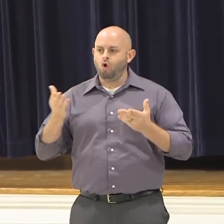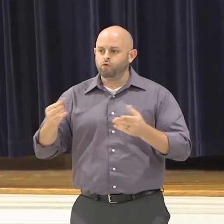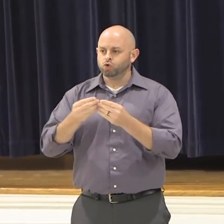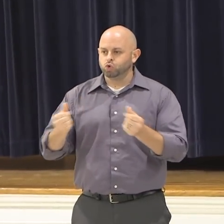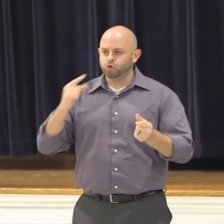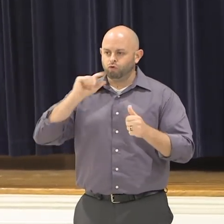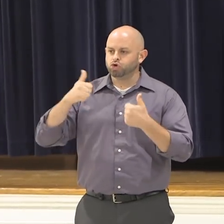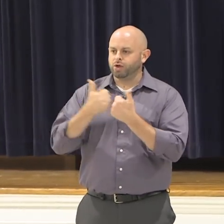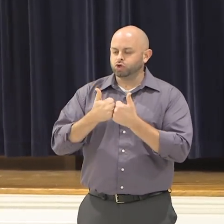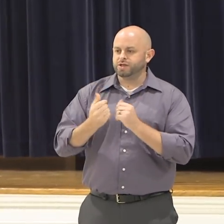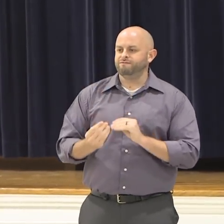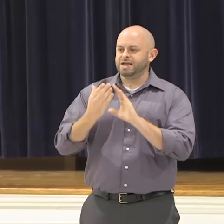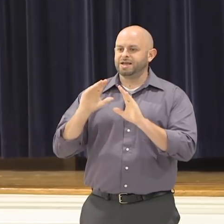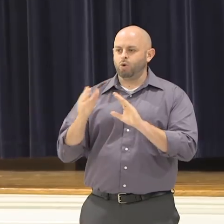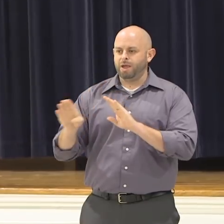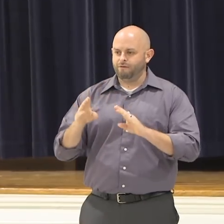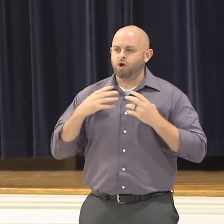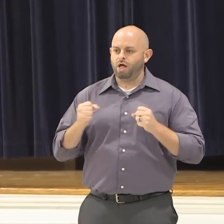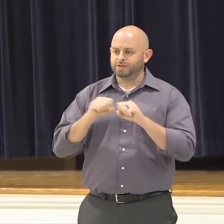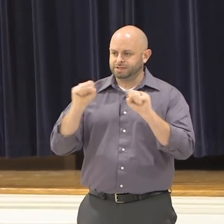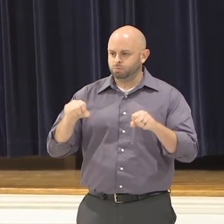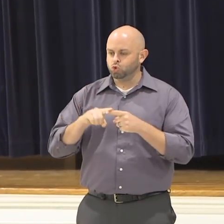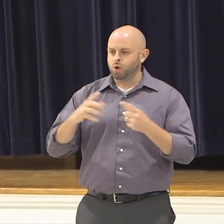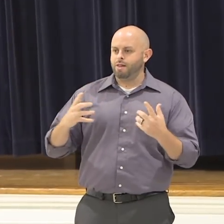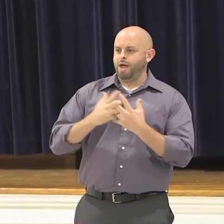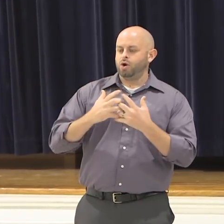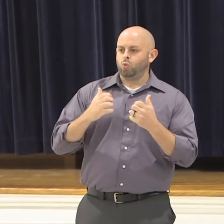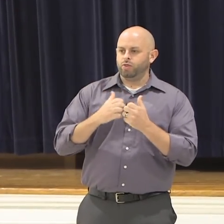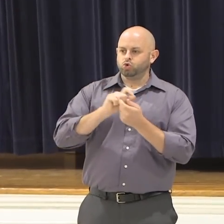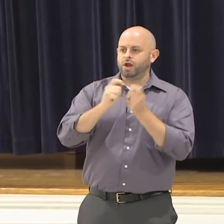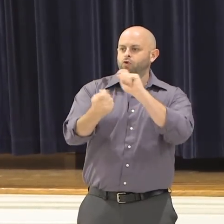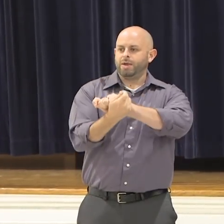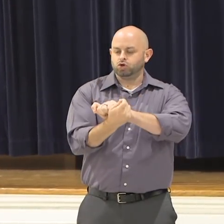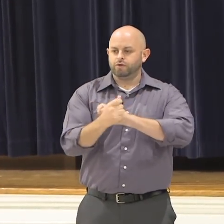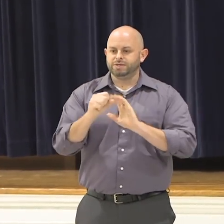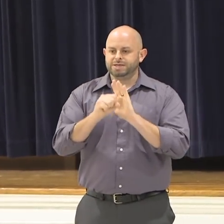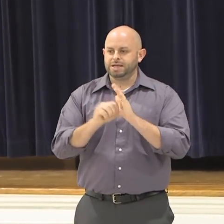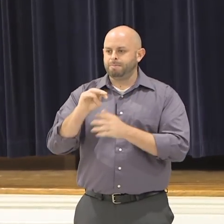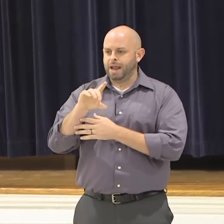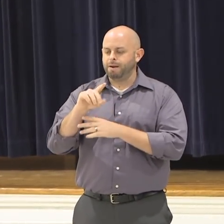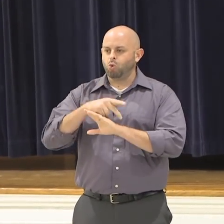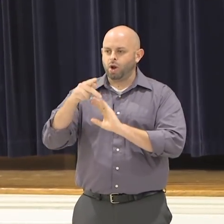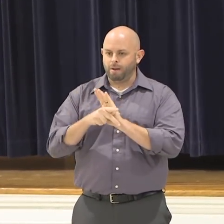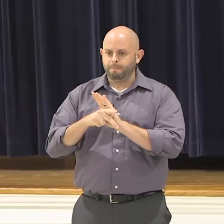to challenges facing our behavioral health system to align with our transformation with the state's Medicaid program improvement in state operated